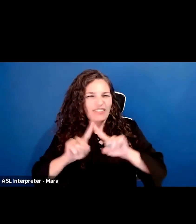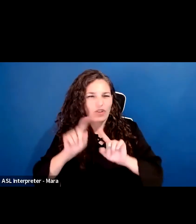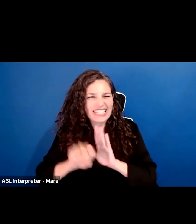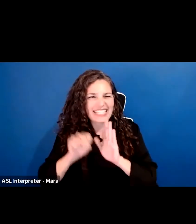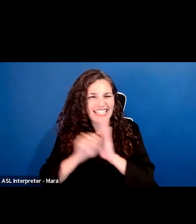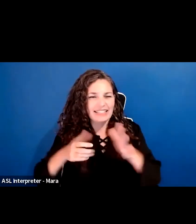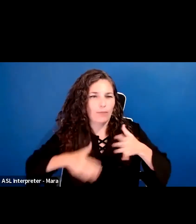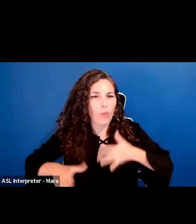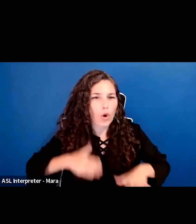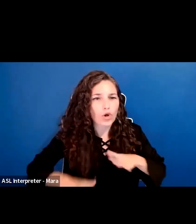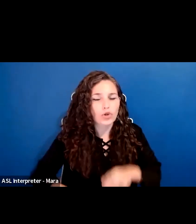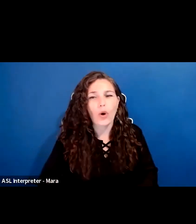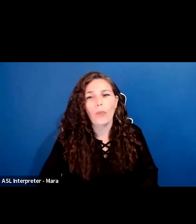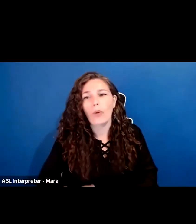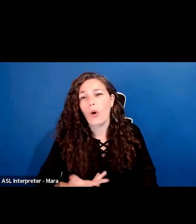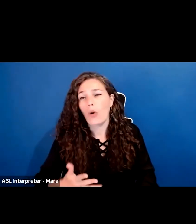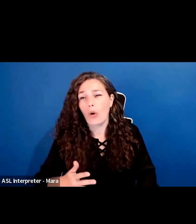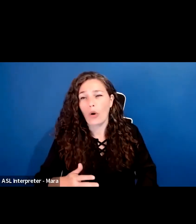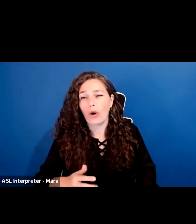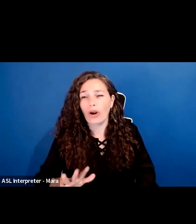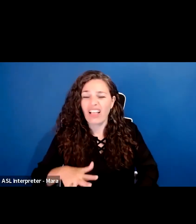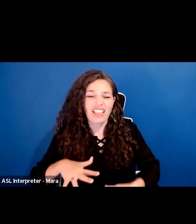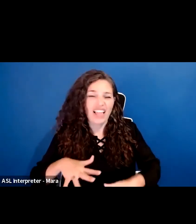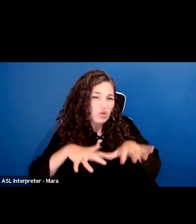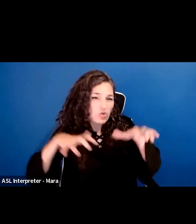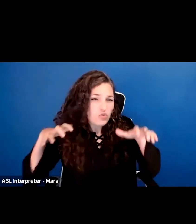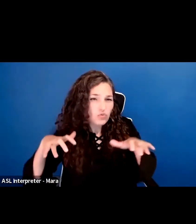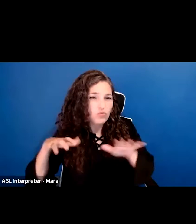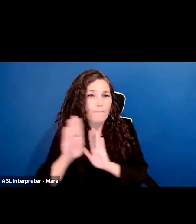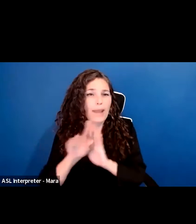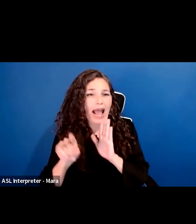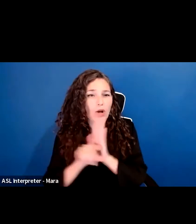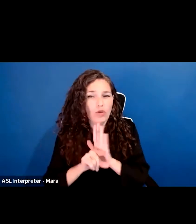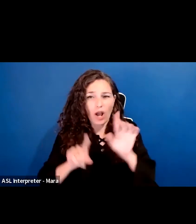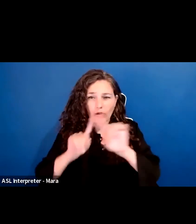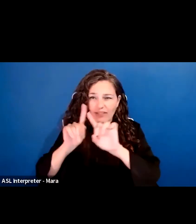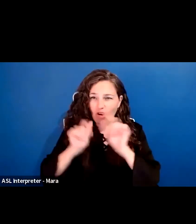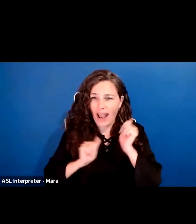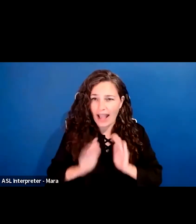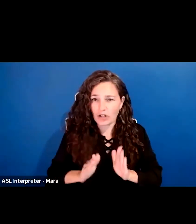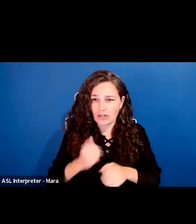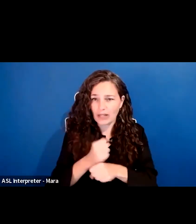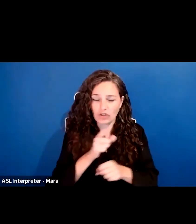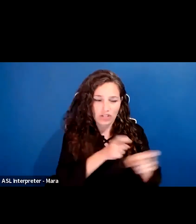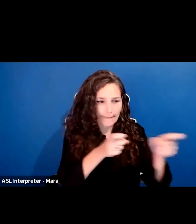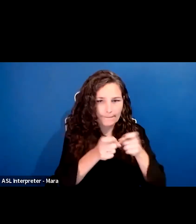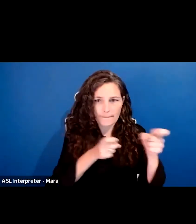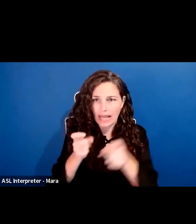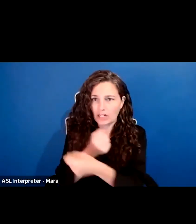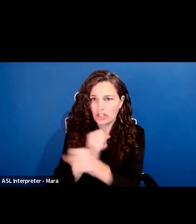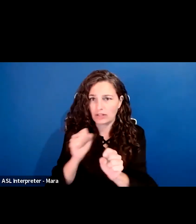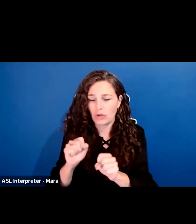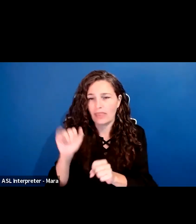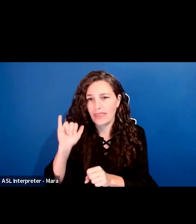working background are managed safely and that is where the SAG after field services representatives come in